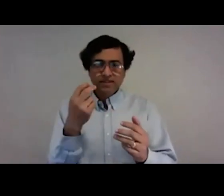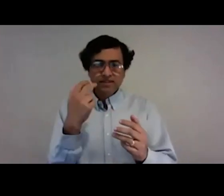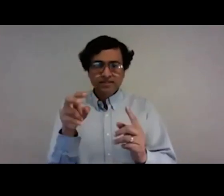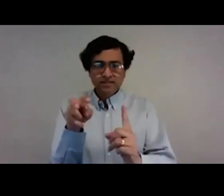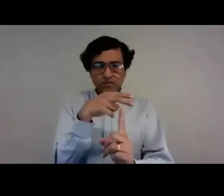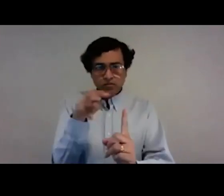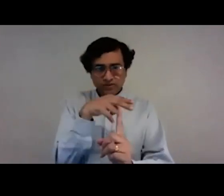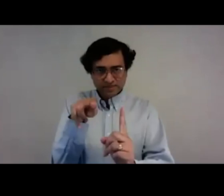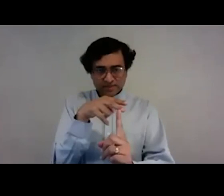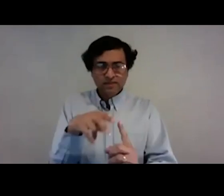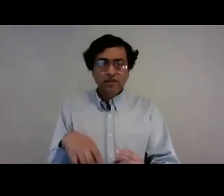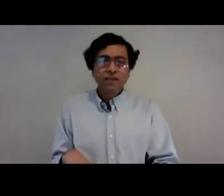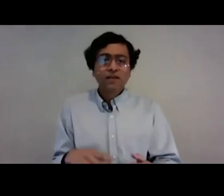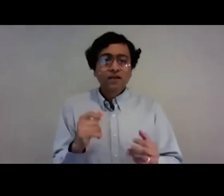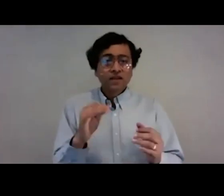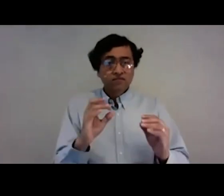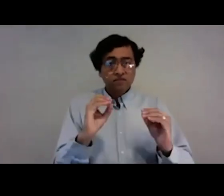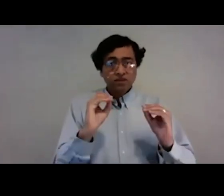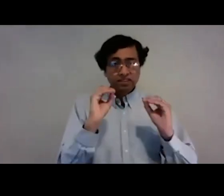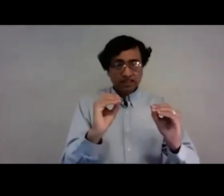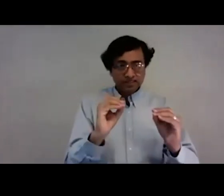We understand that.